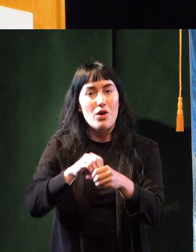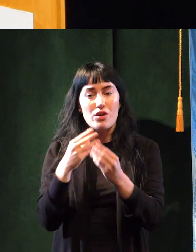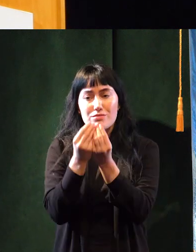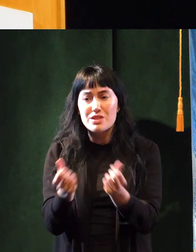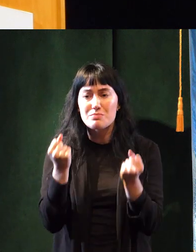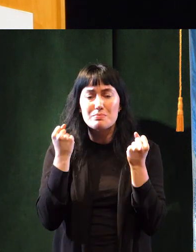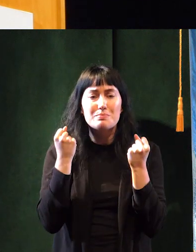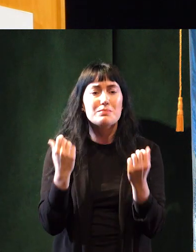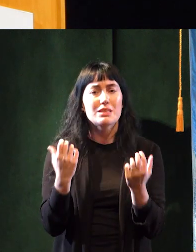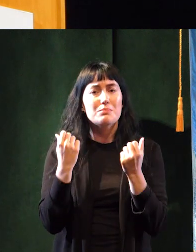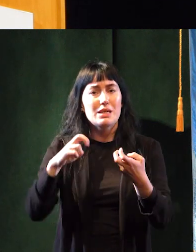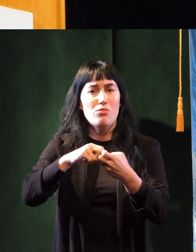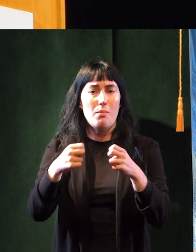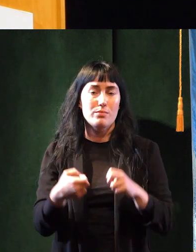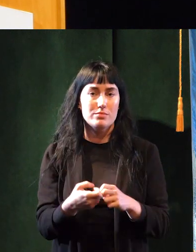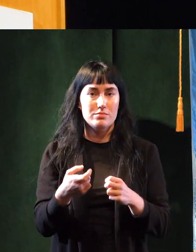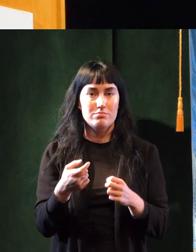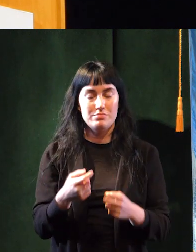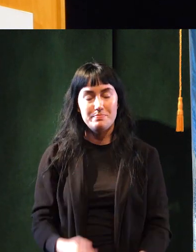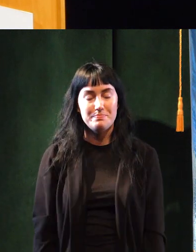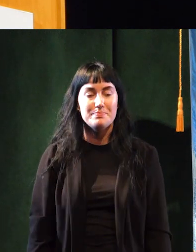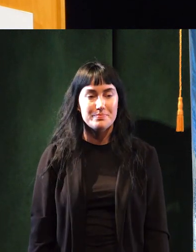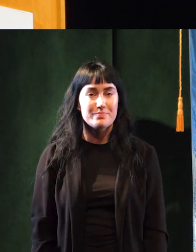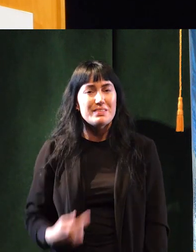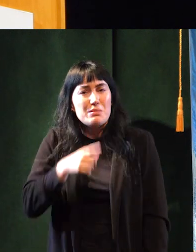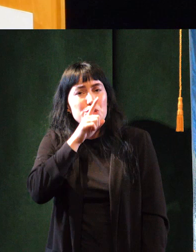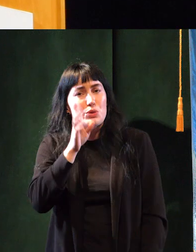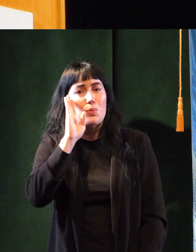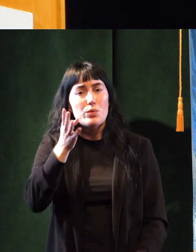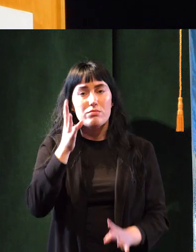solving many of life's opportunities I'm sure you will create many moments of